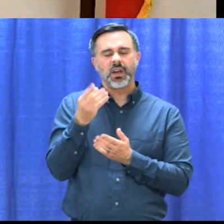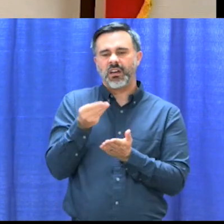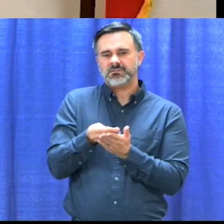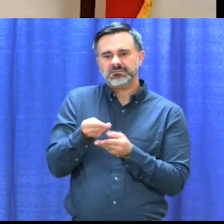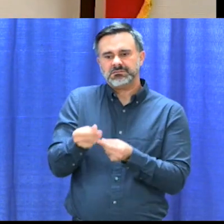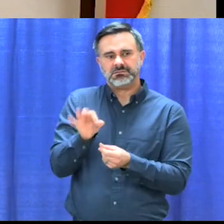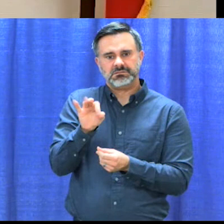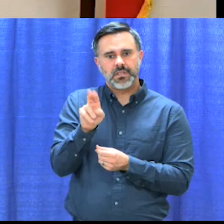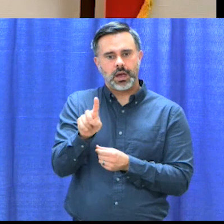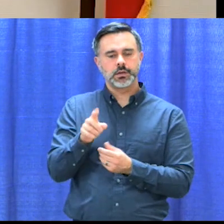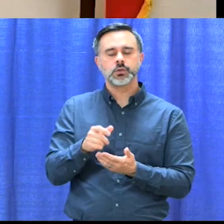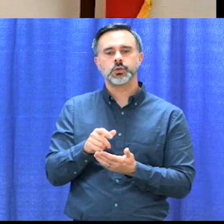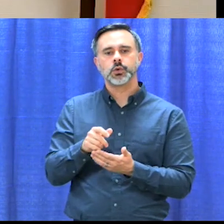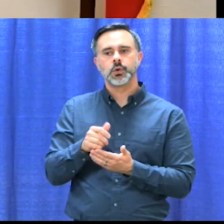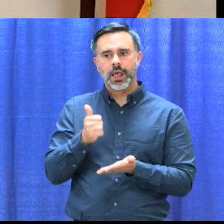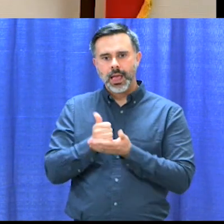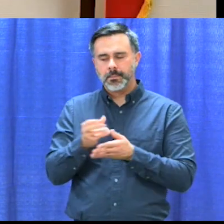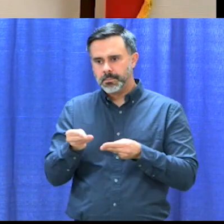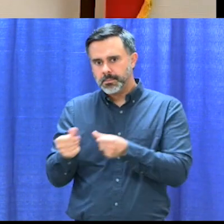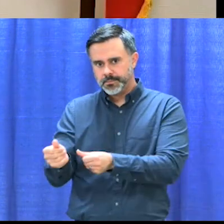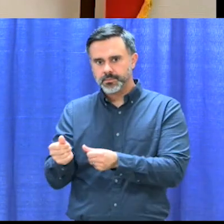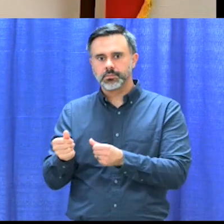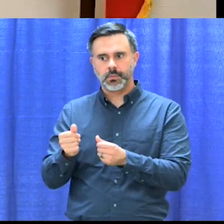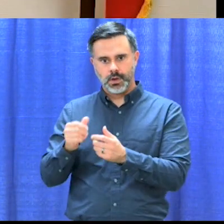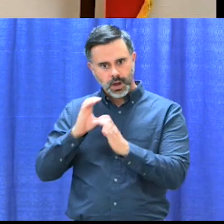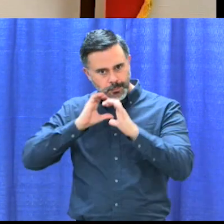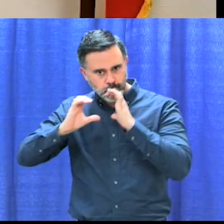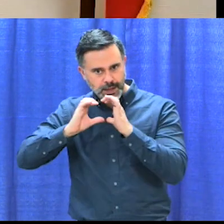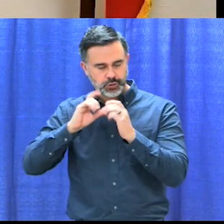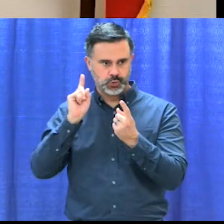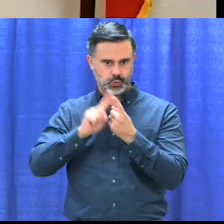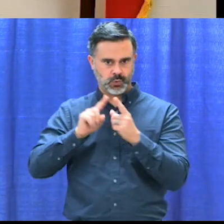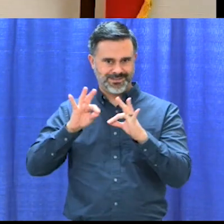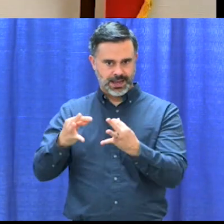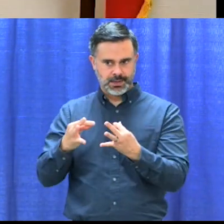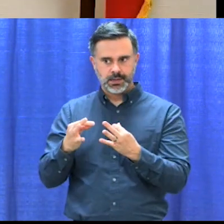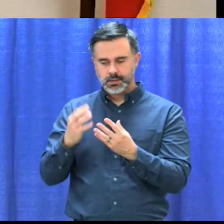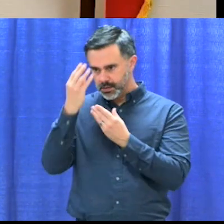the ability to communicate to families that you can be supported with all these wonderful